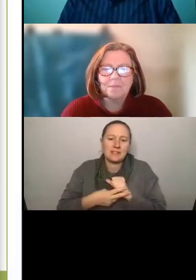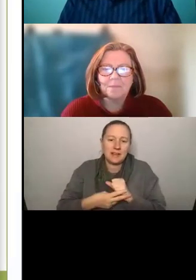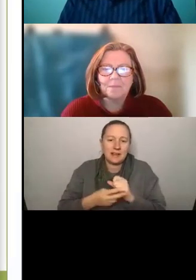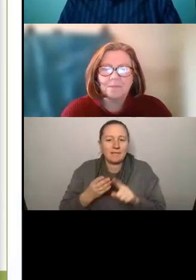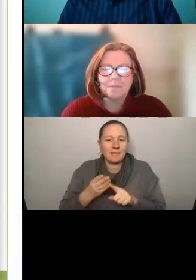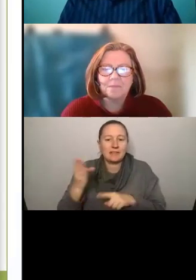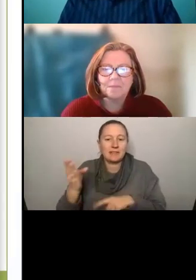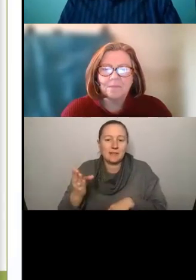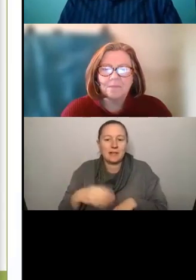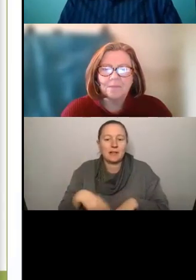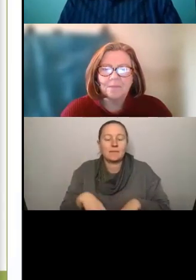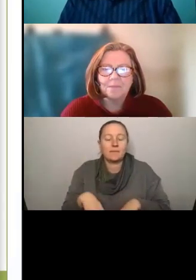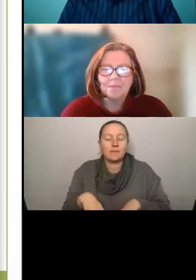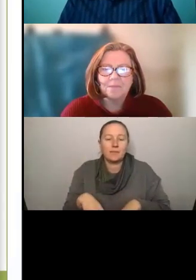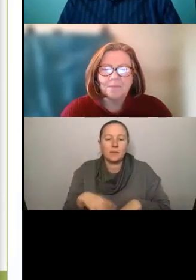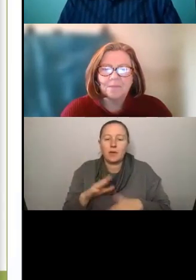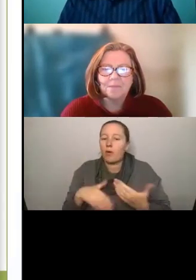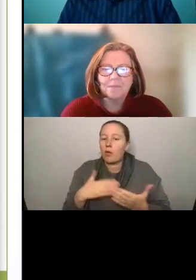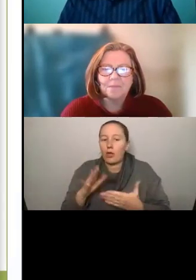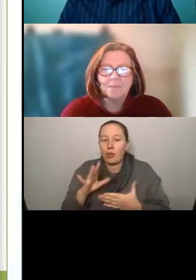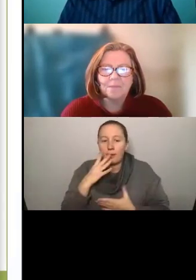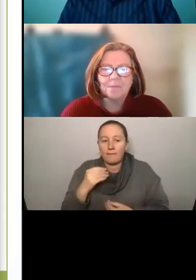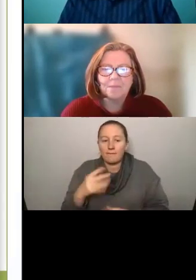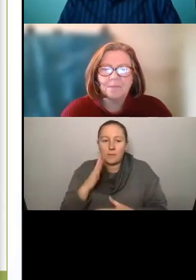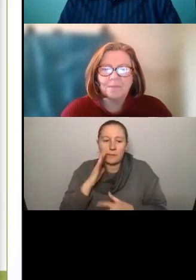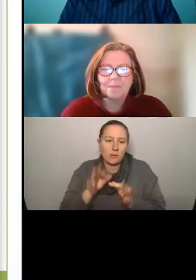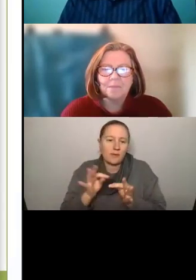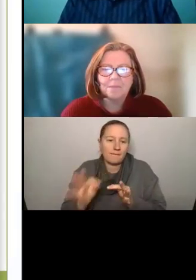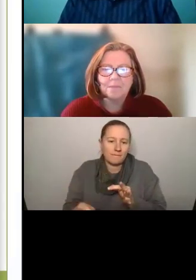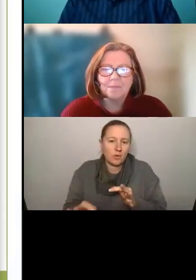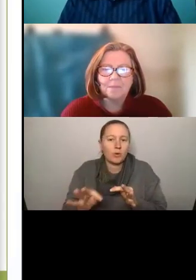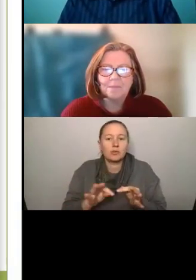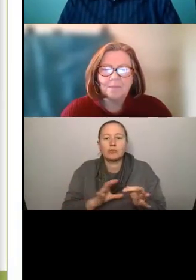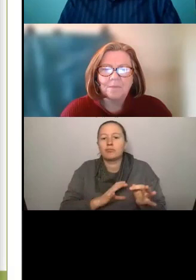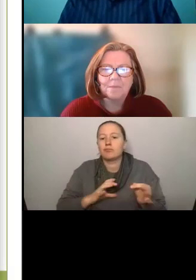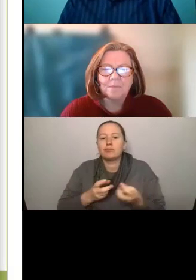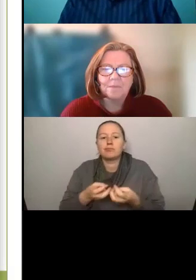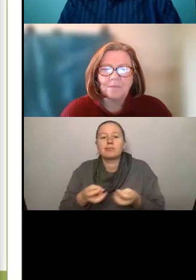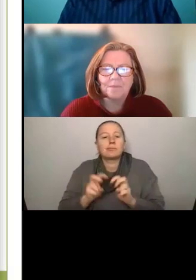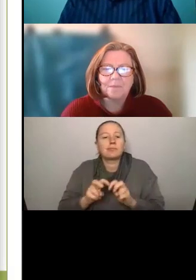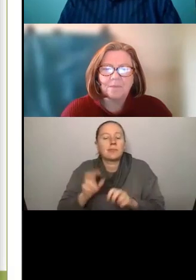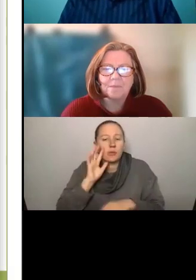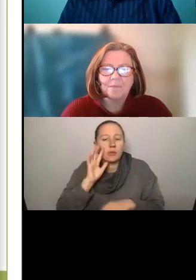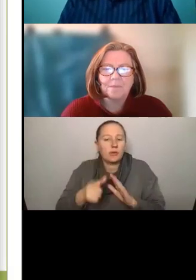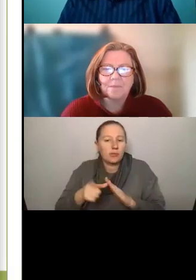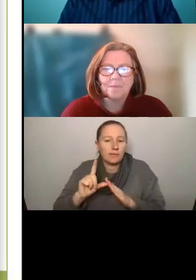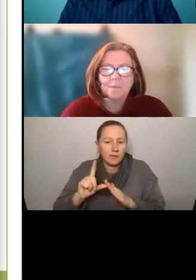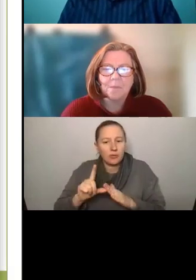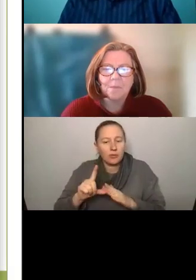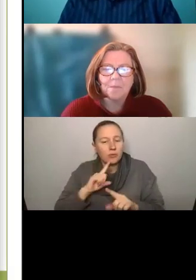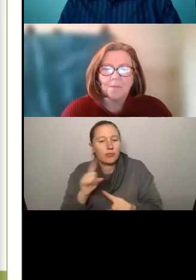and all of that information gets forwarded to the committee that reviews these and then we'll respond to those accordingly.